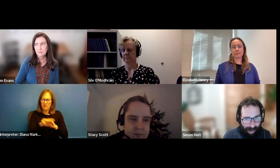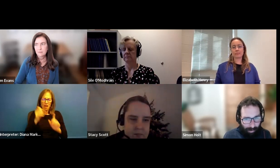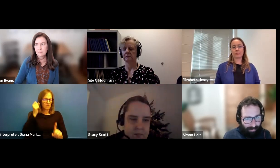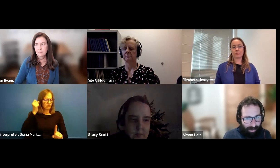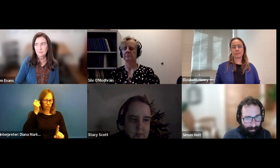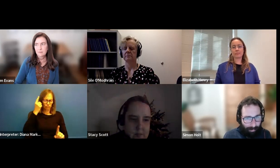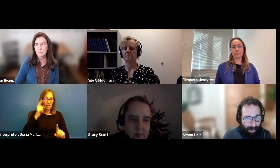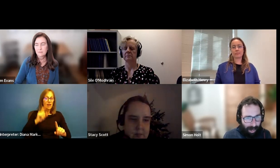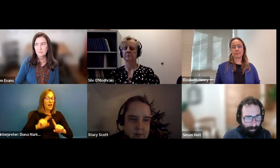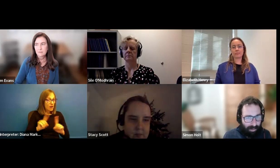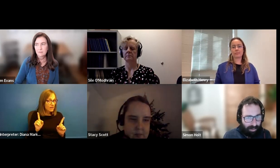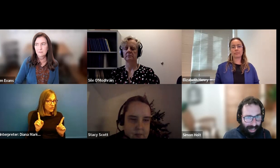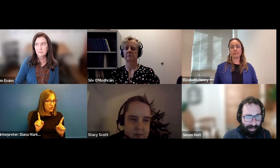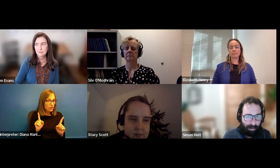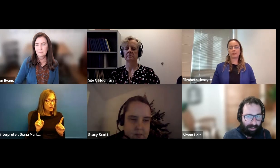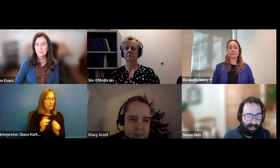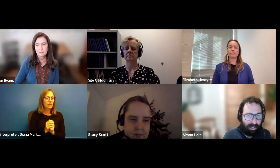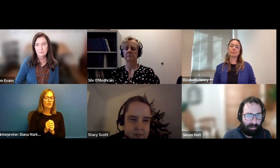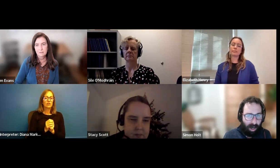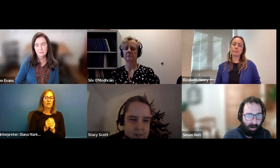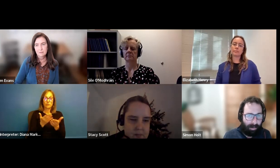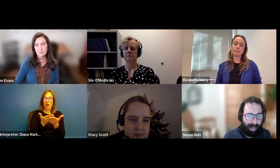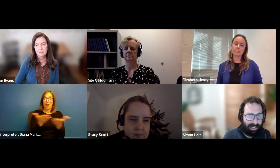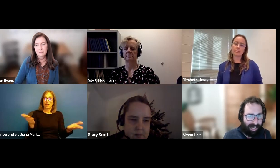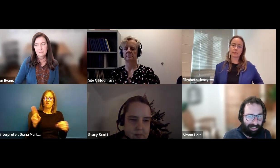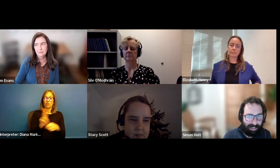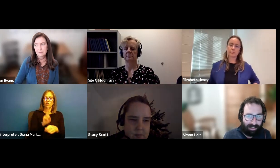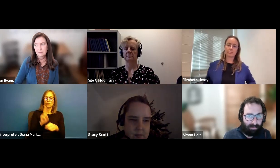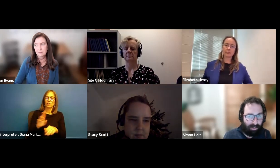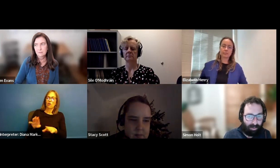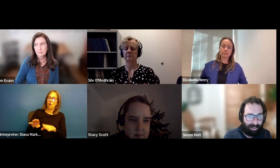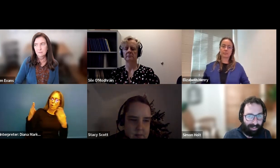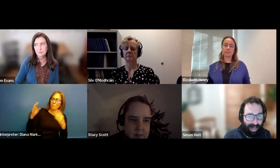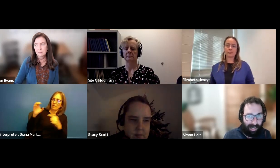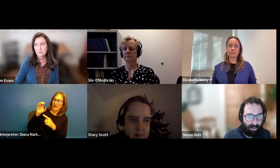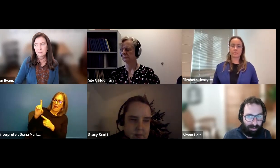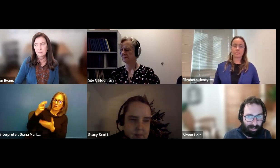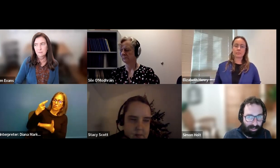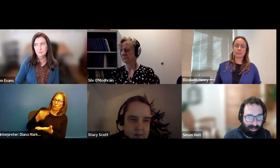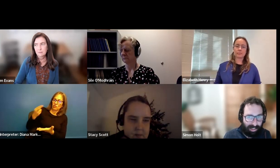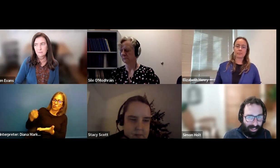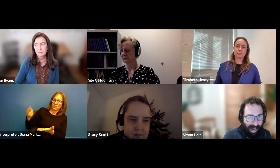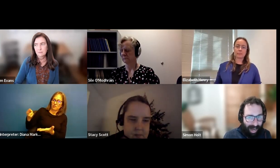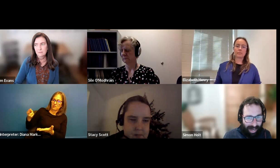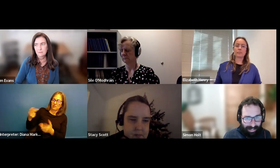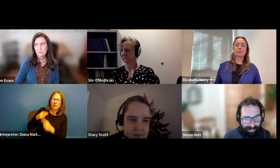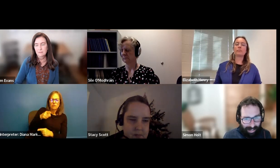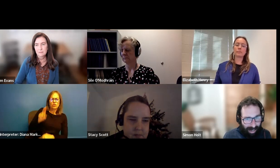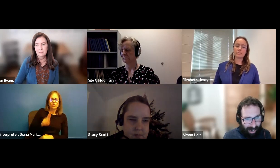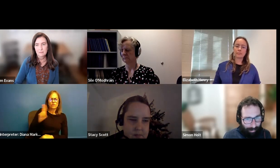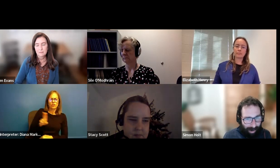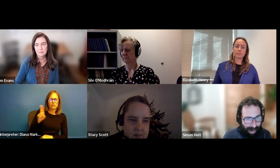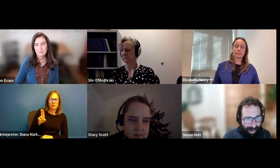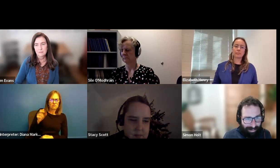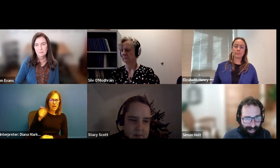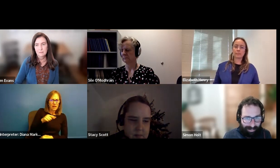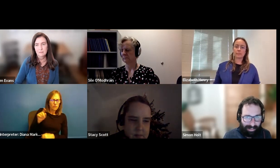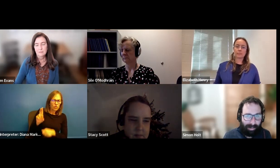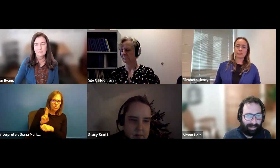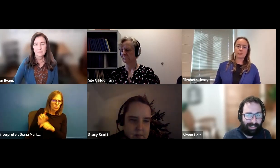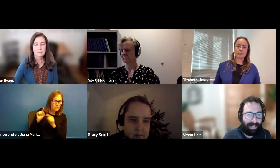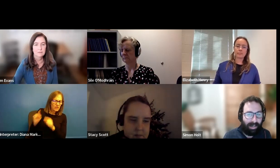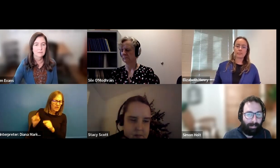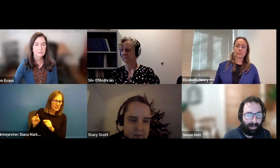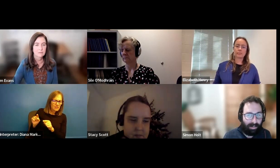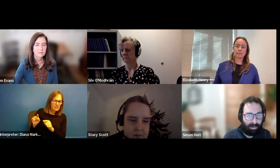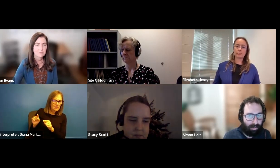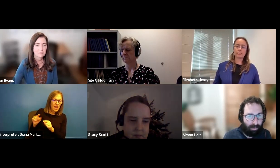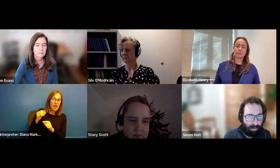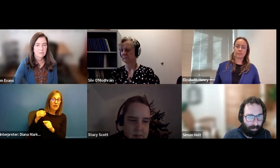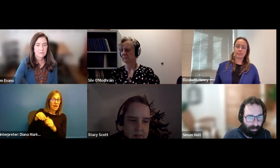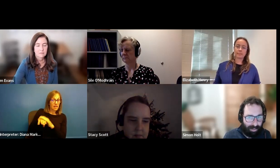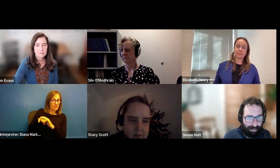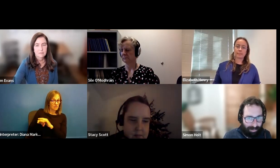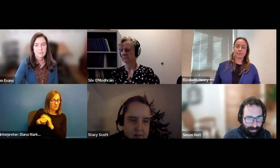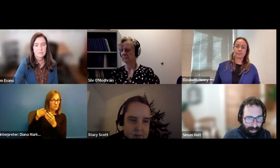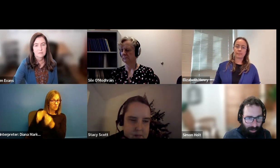Simon Holt: However, Um, Does anybody use open education resources at your institution? And um Has accessibility been a smooth process,